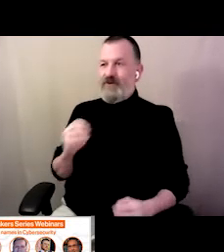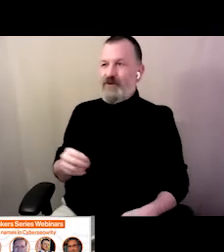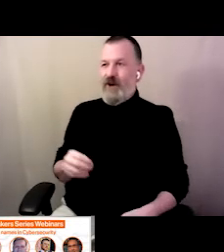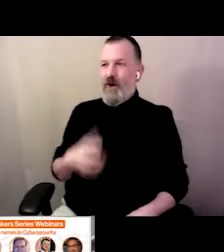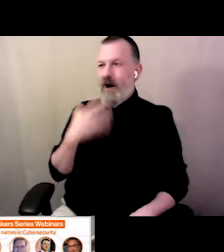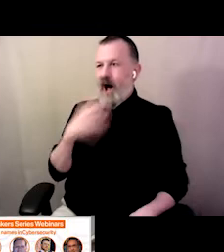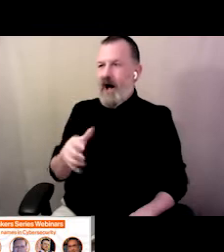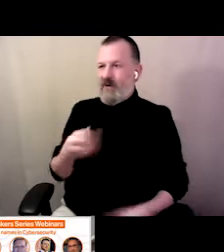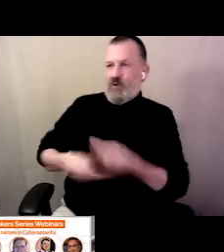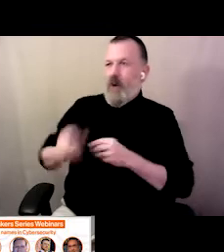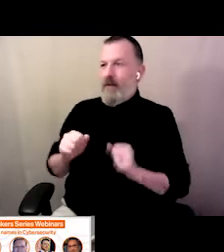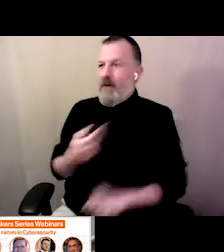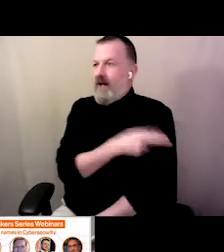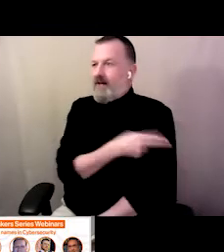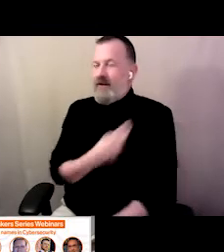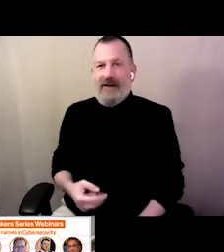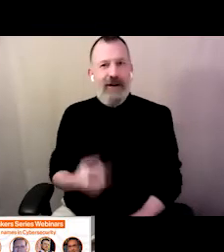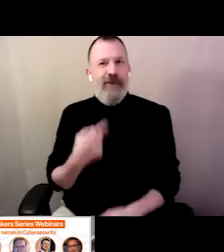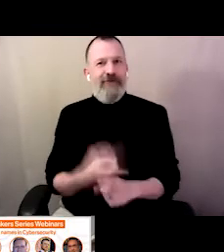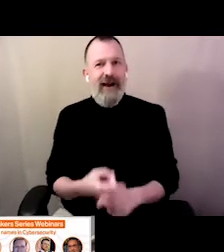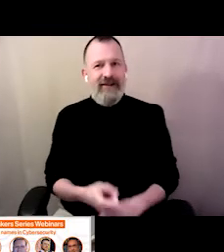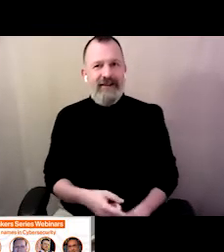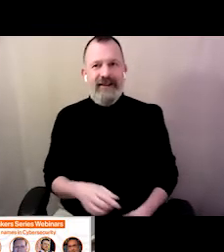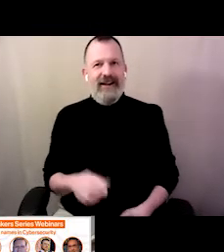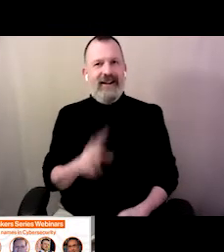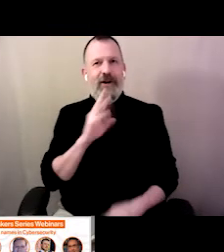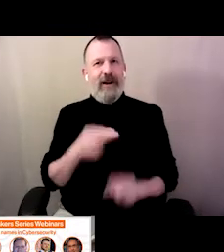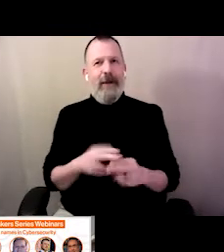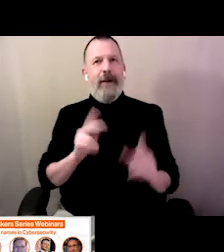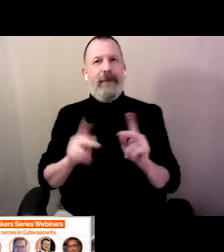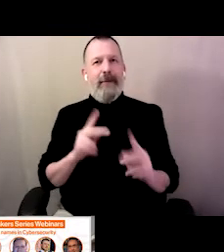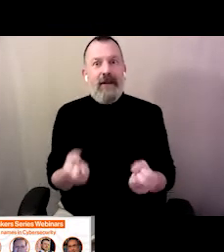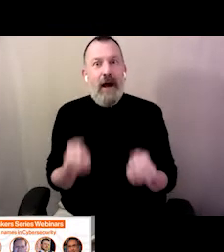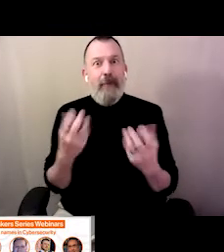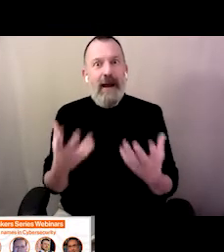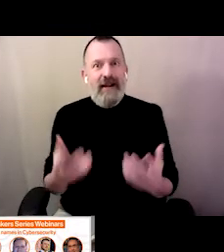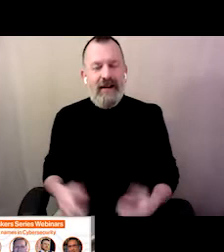CalebBarlow: Know, and eventually get to the point of volume, right. CalebBarlow: And, you know, especially with COPD patients.